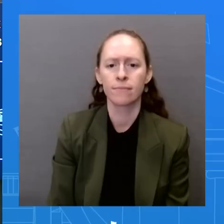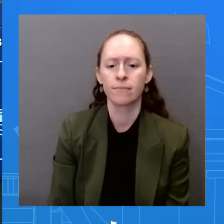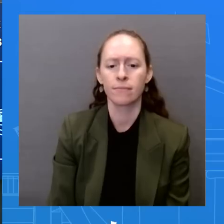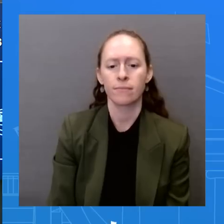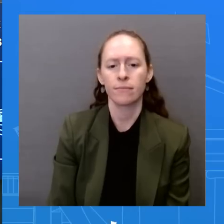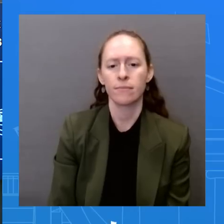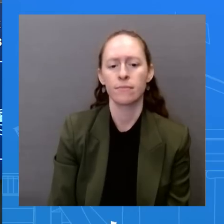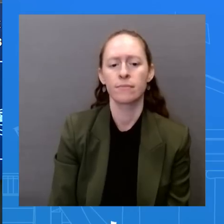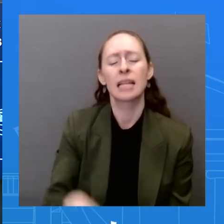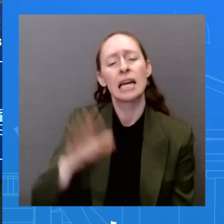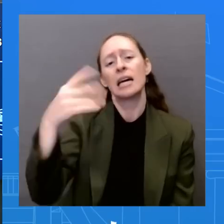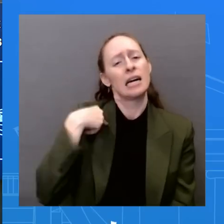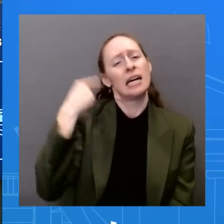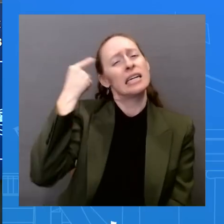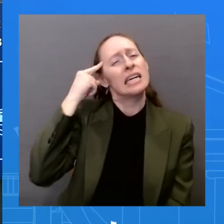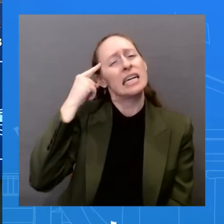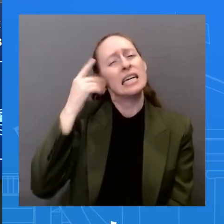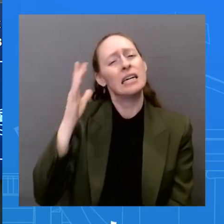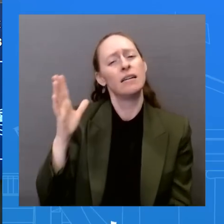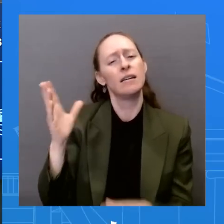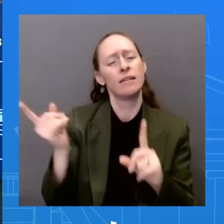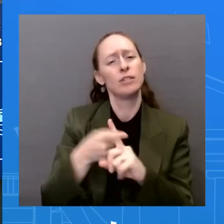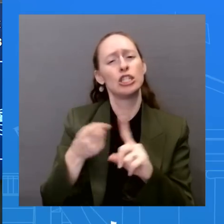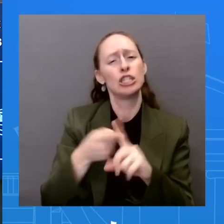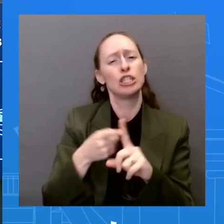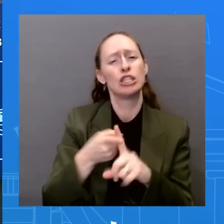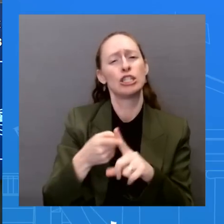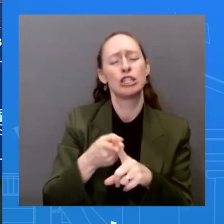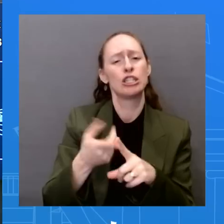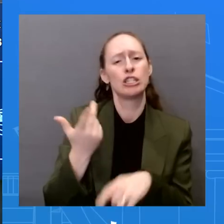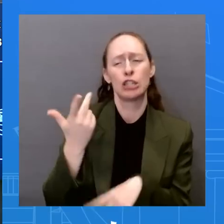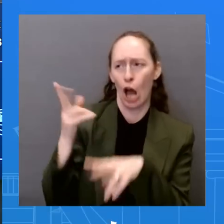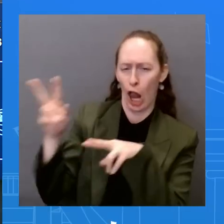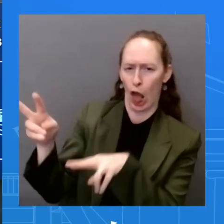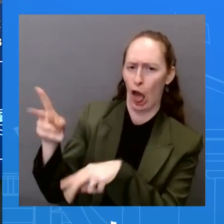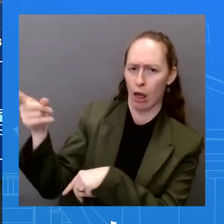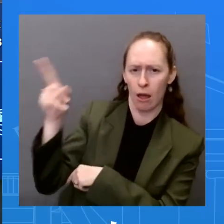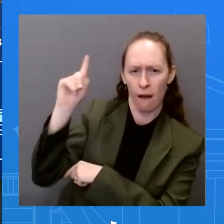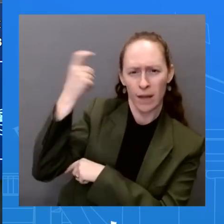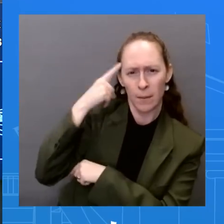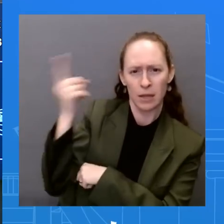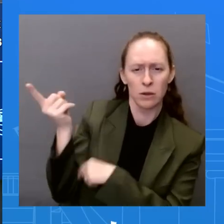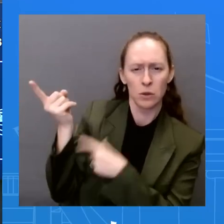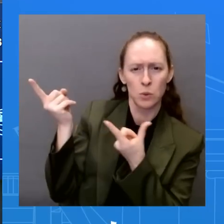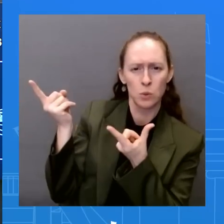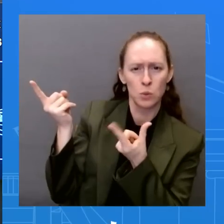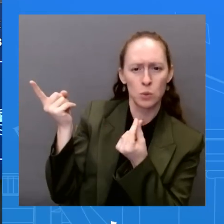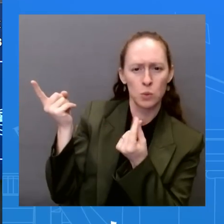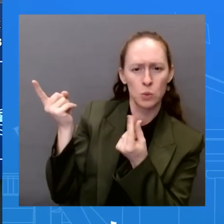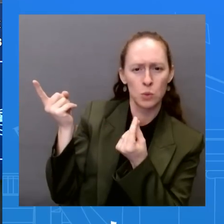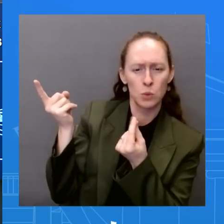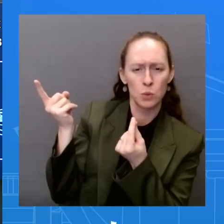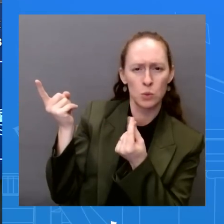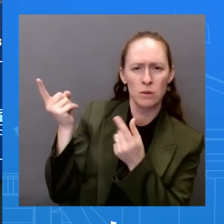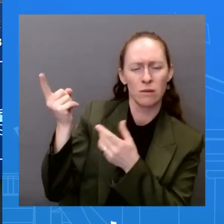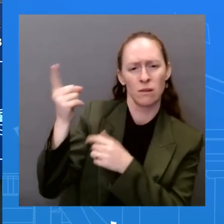that we've done to create non-stigmatizing language to inform people what they need to do to stay healthy. So I think that that's the first step, which is really making sure